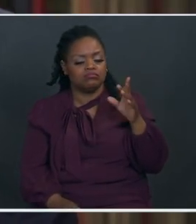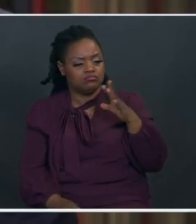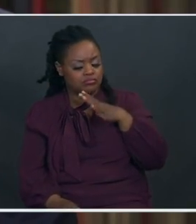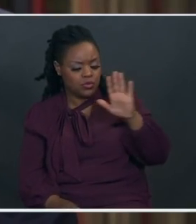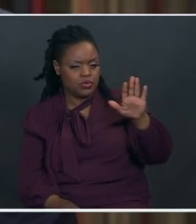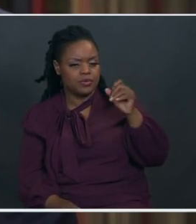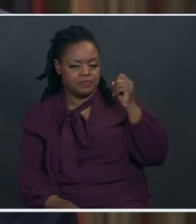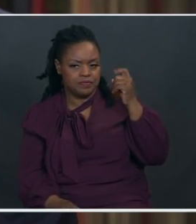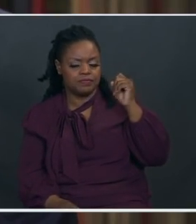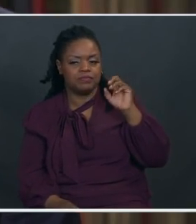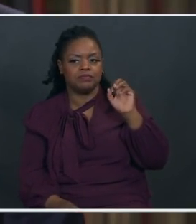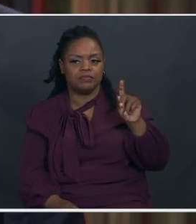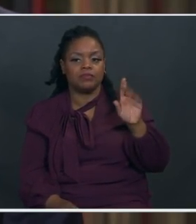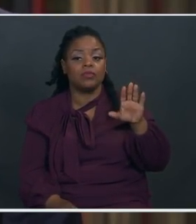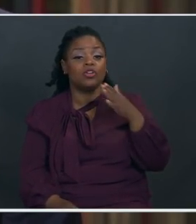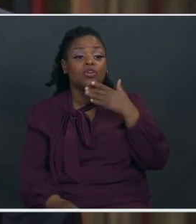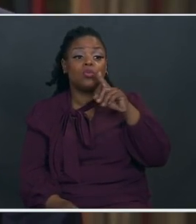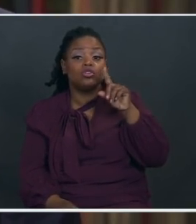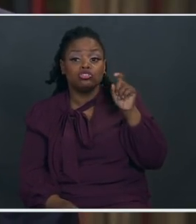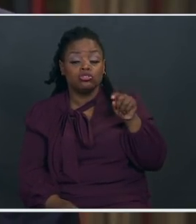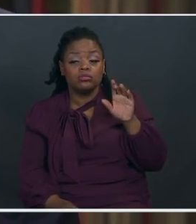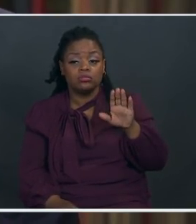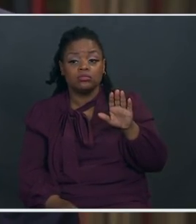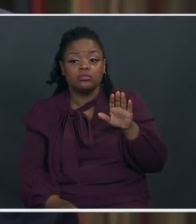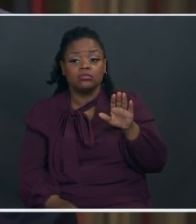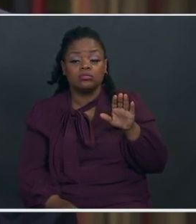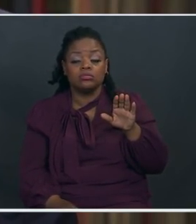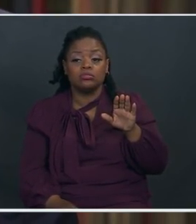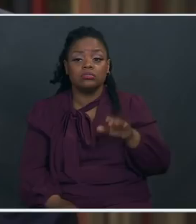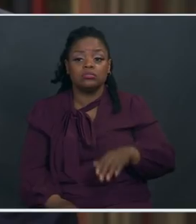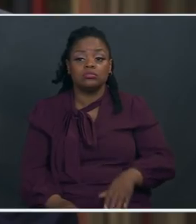It's a good question. Look, this is this entire effort